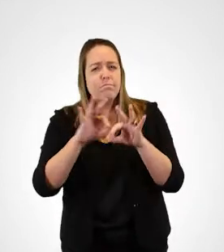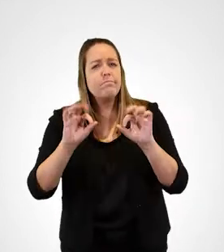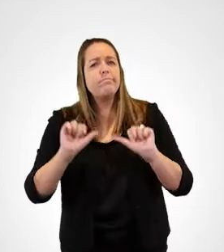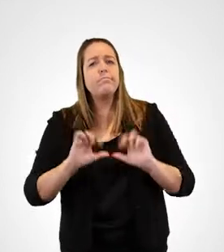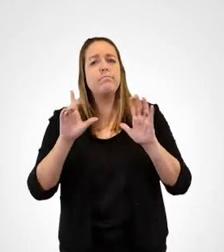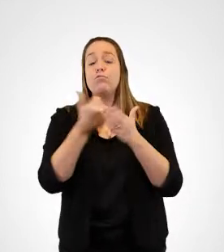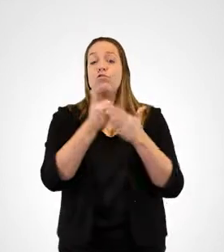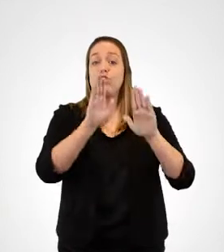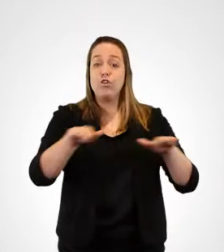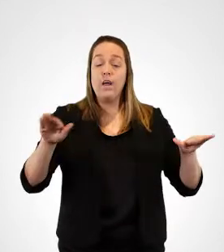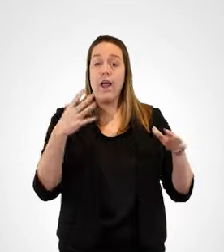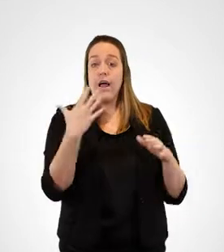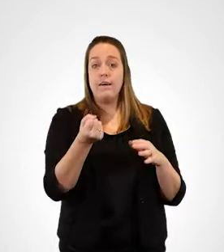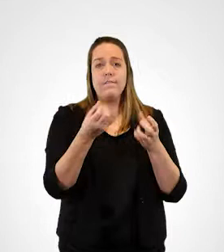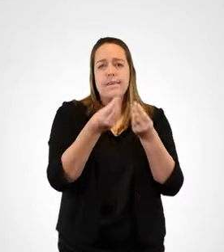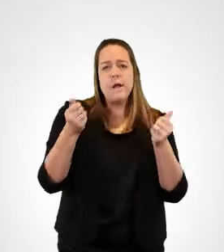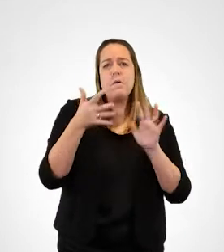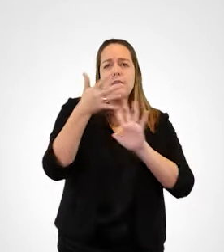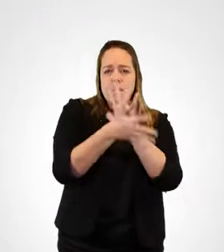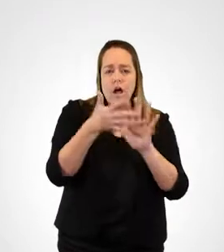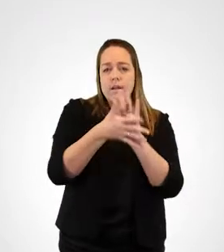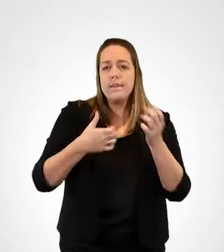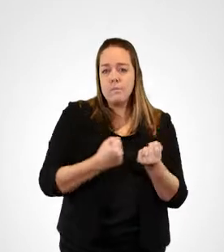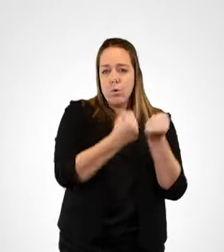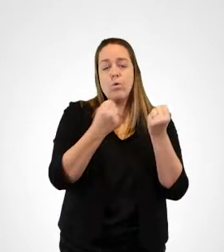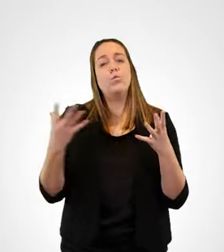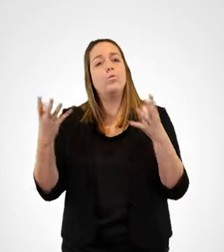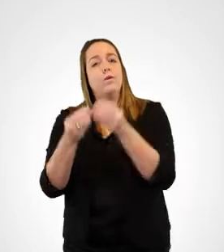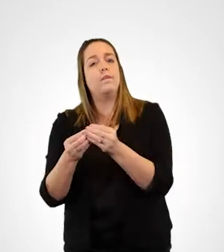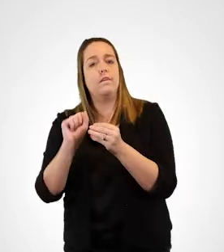who use some sort of sign support along with their audition.